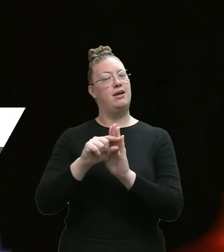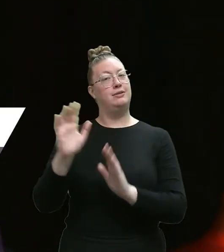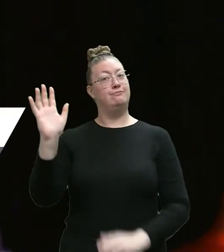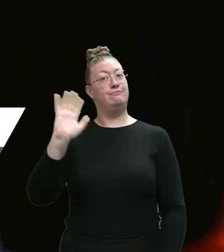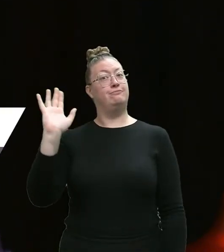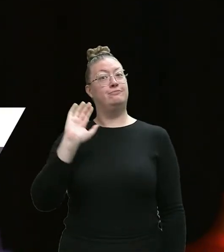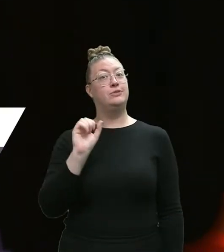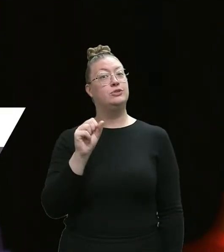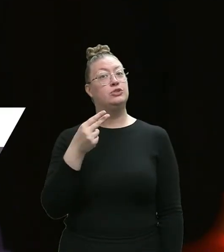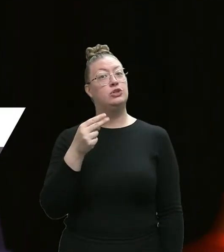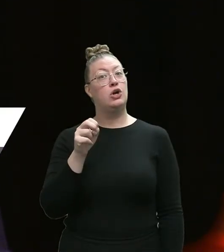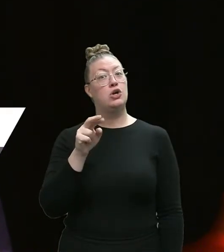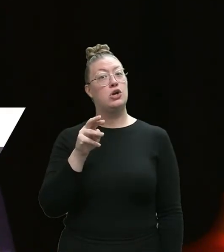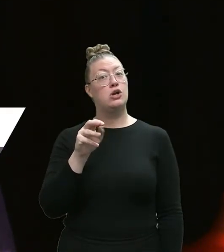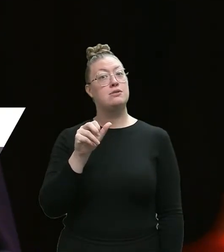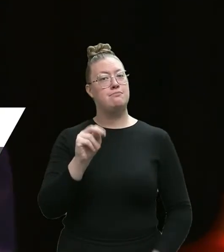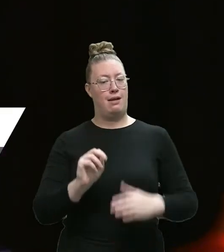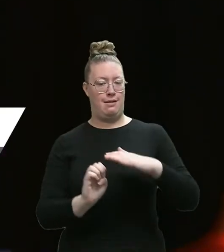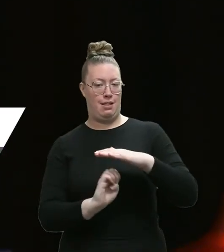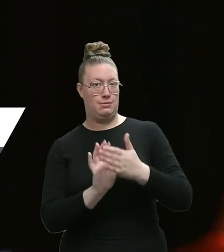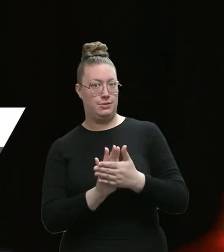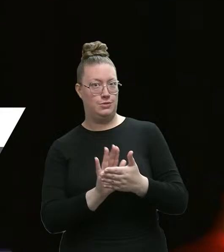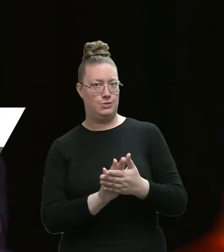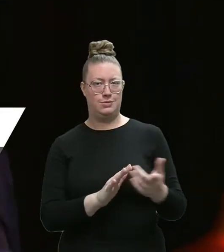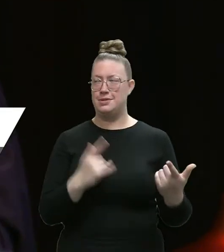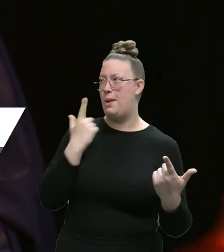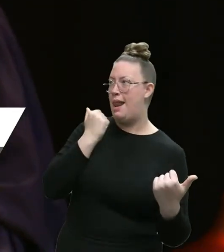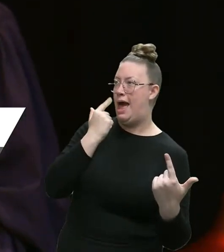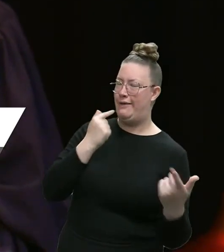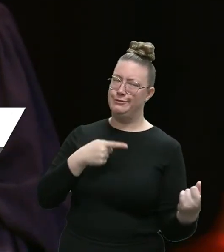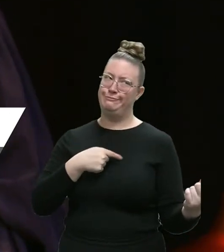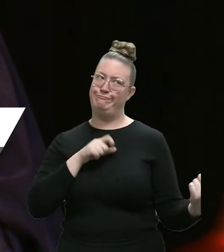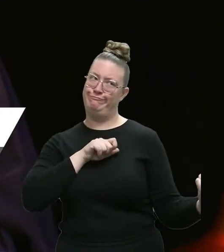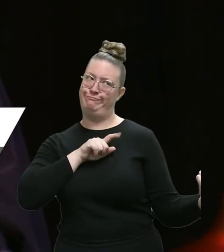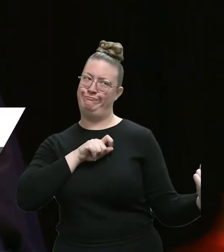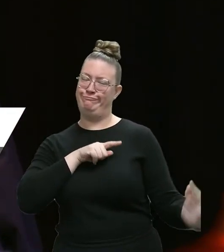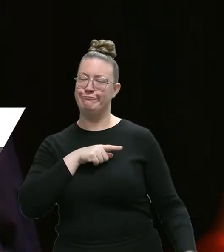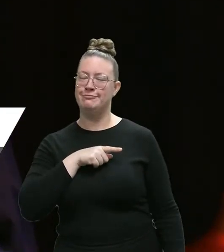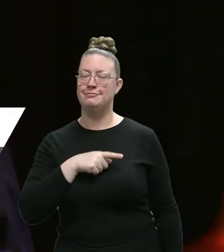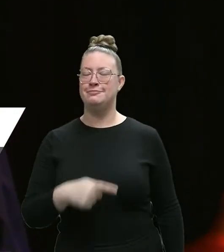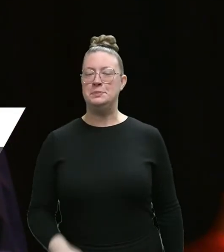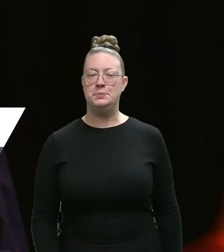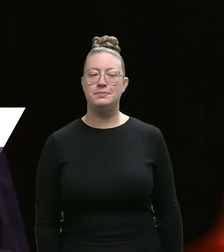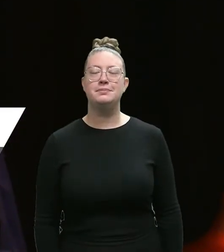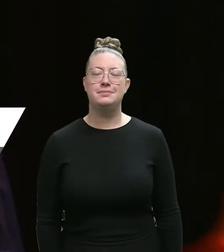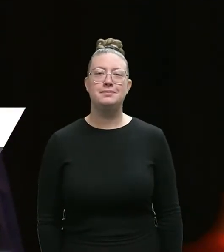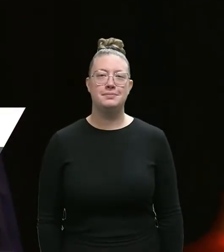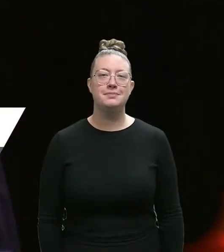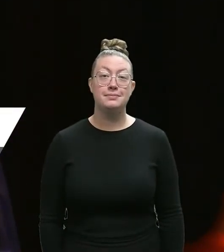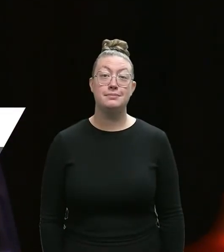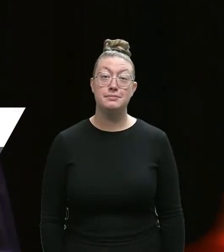Served as the board of directors since 2008 and as a musician that plays with the symphony.